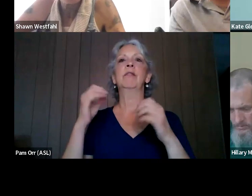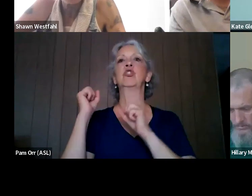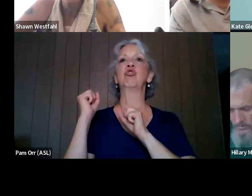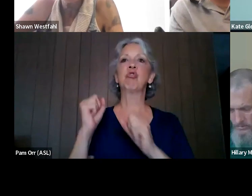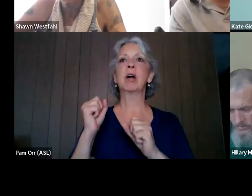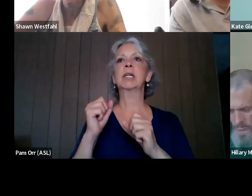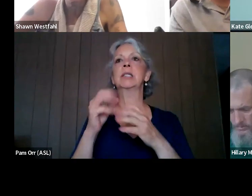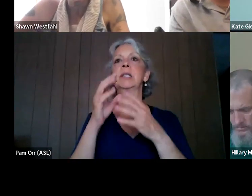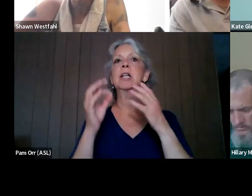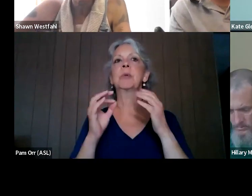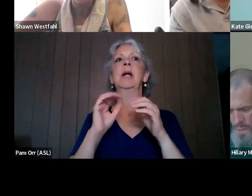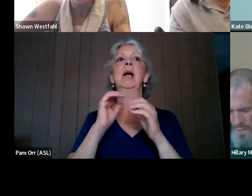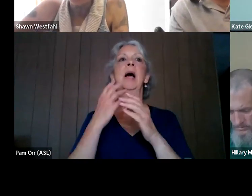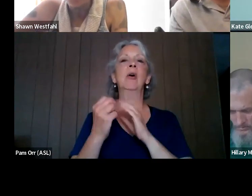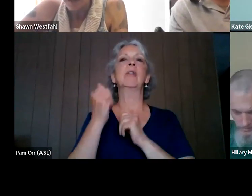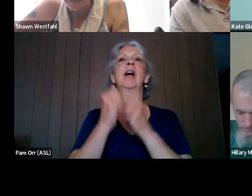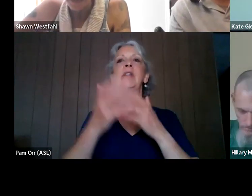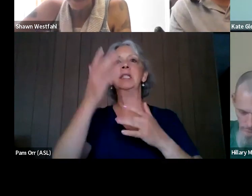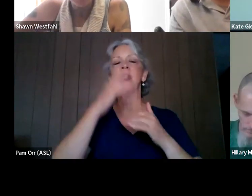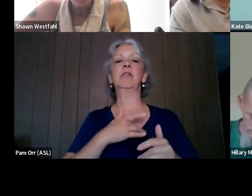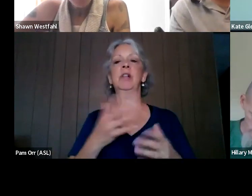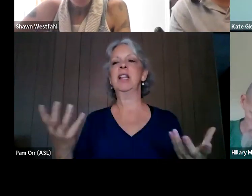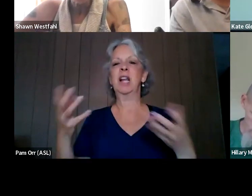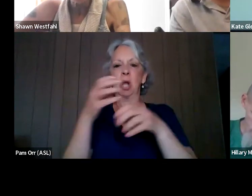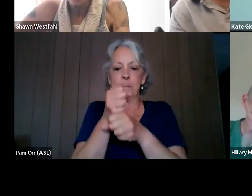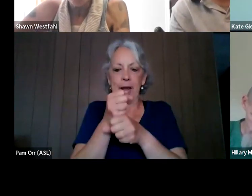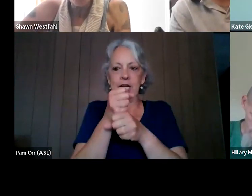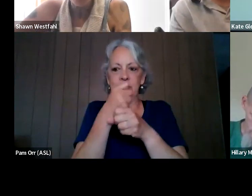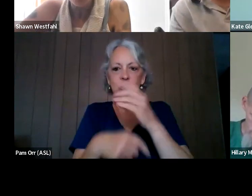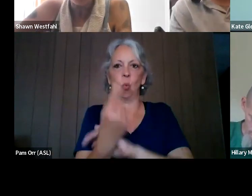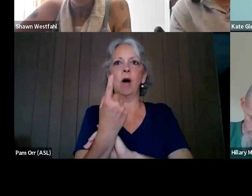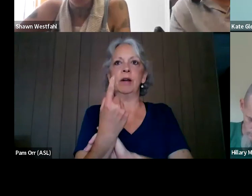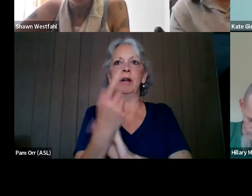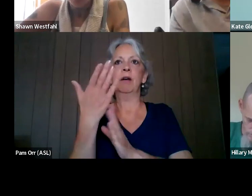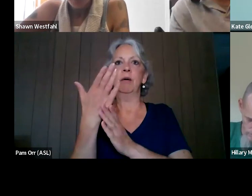out of every sickness you've ever felt and combine that into one hard blow,